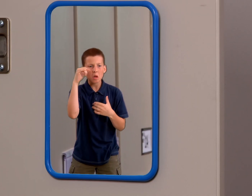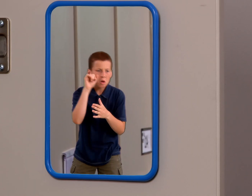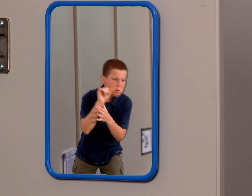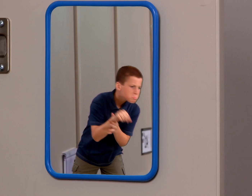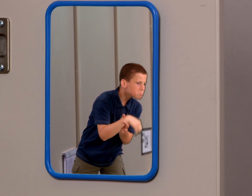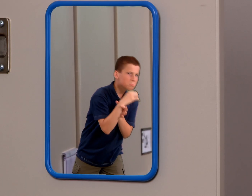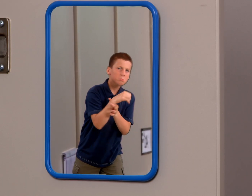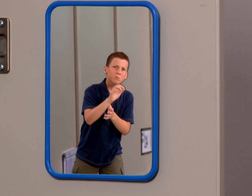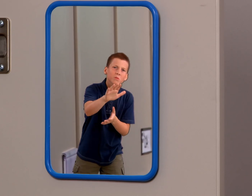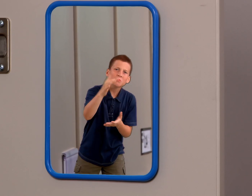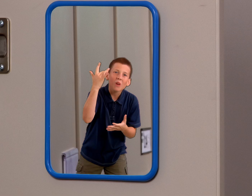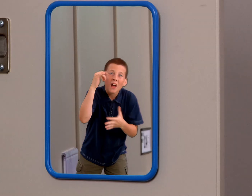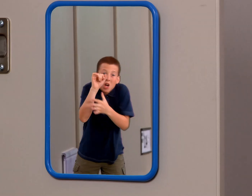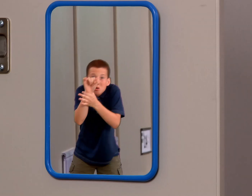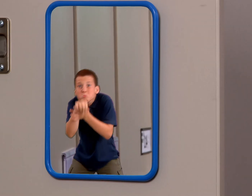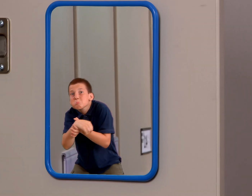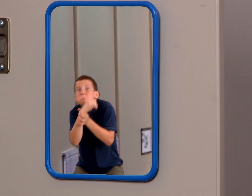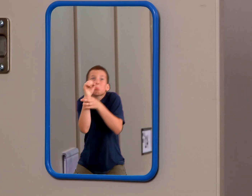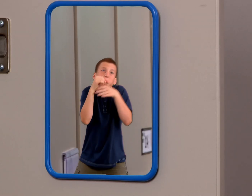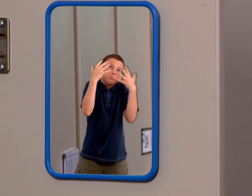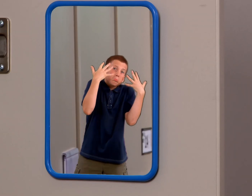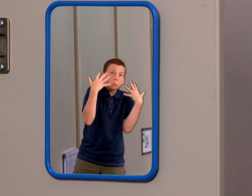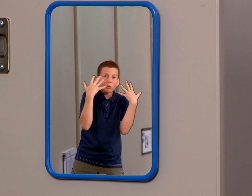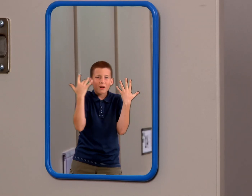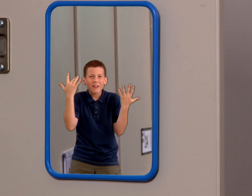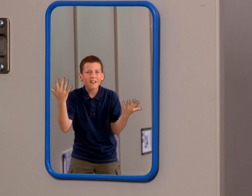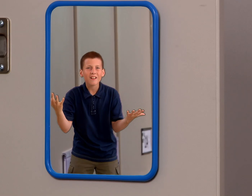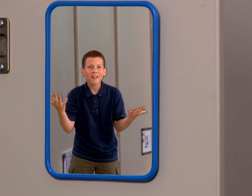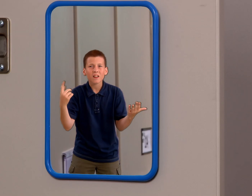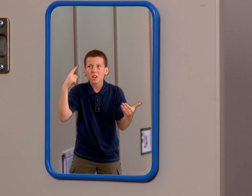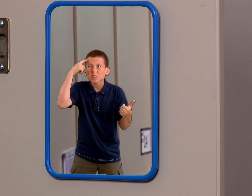THAT'S NO FUN, LEARN TO FORGIVE.